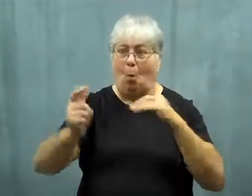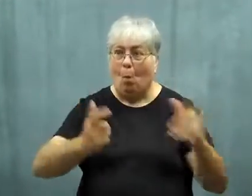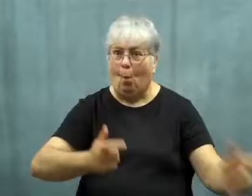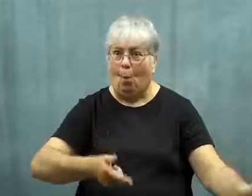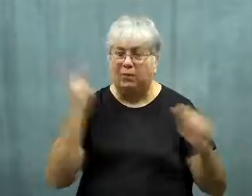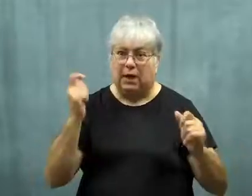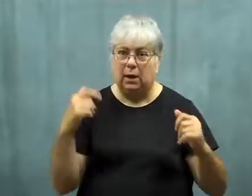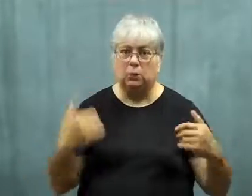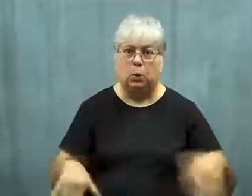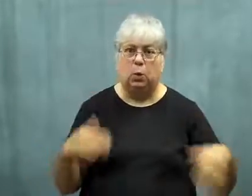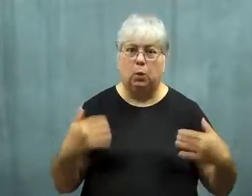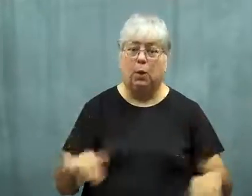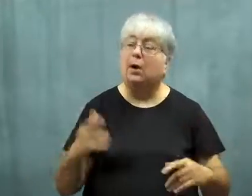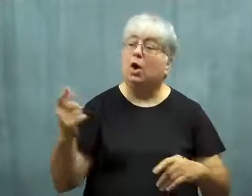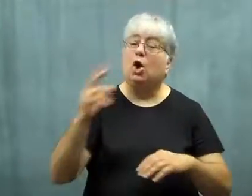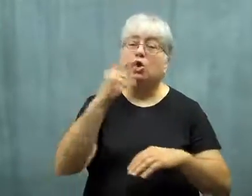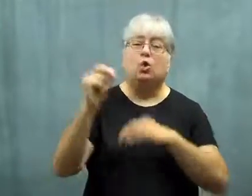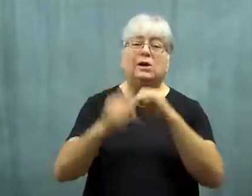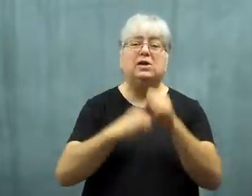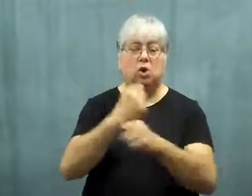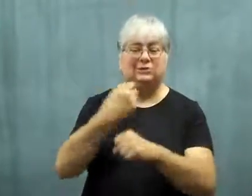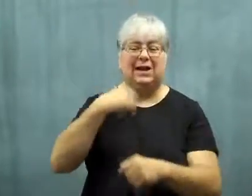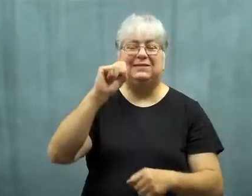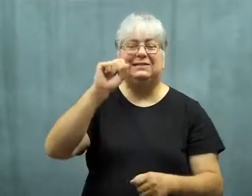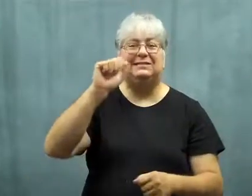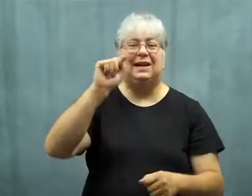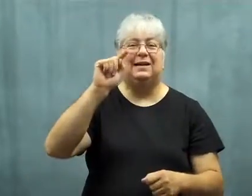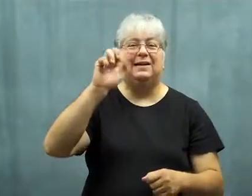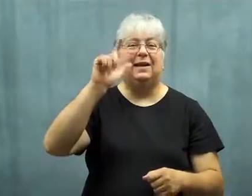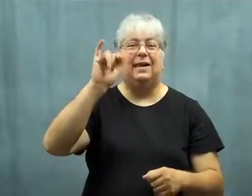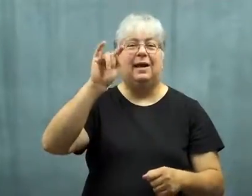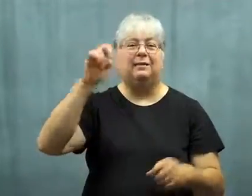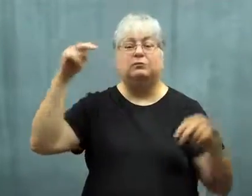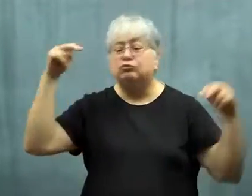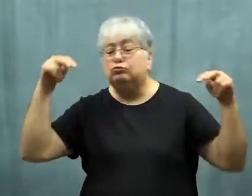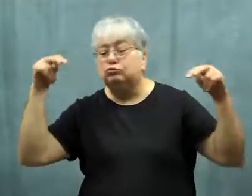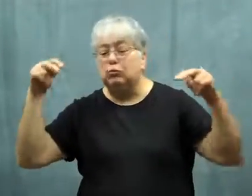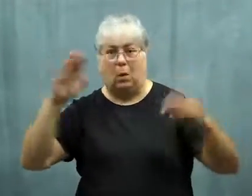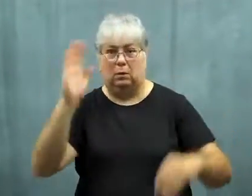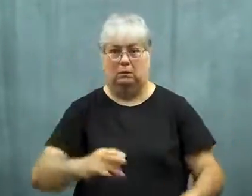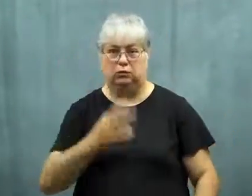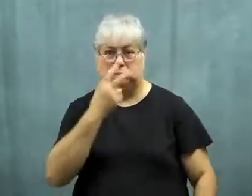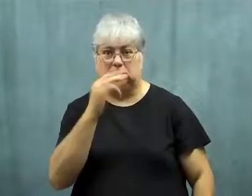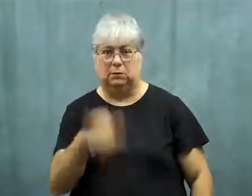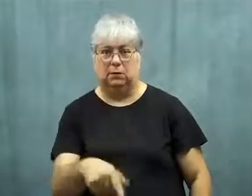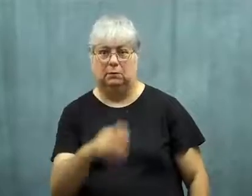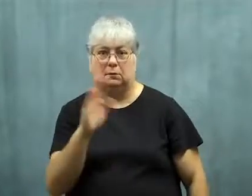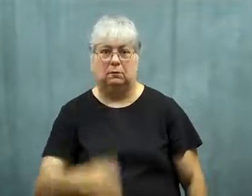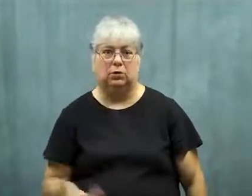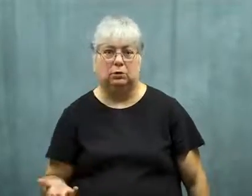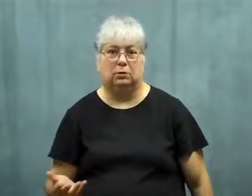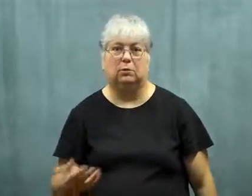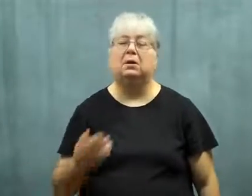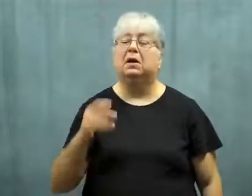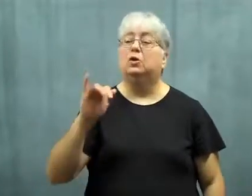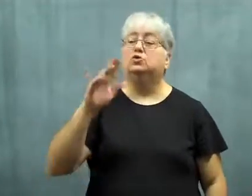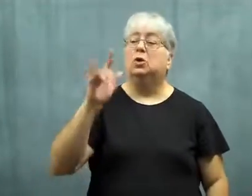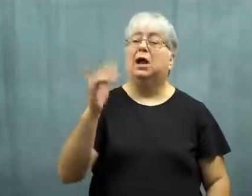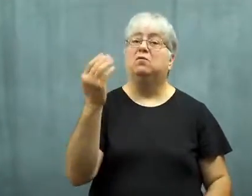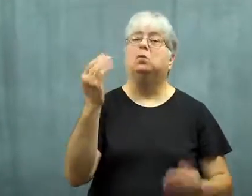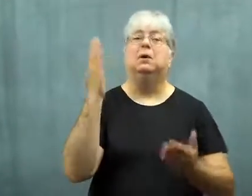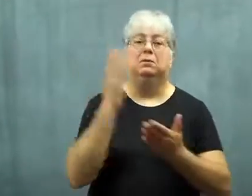That was extremely fast.